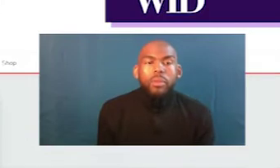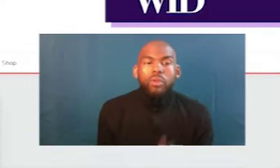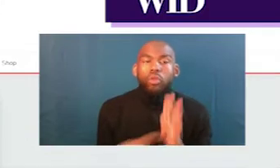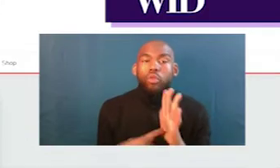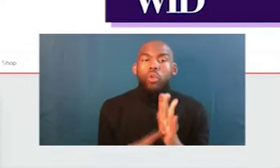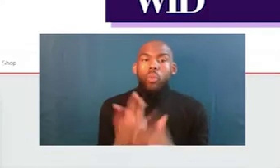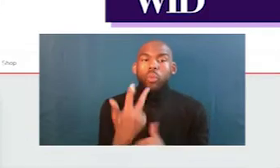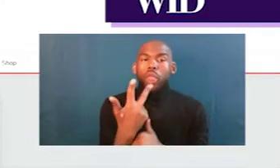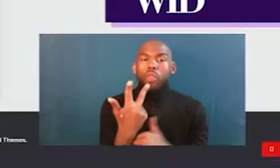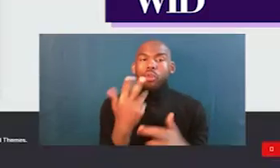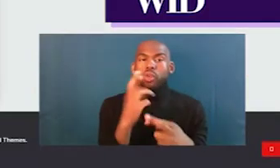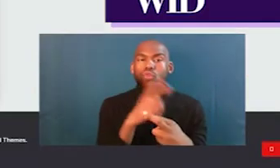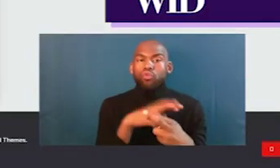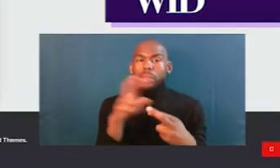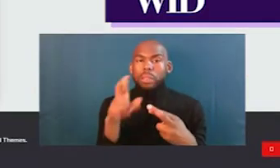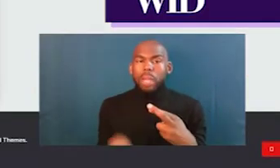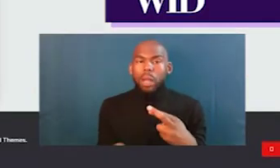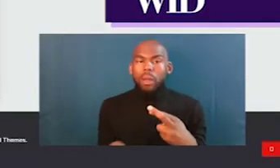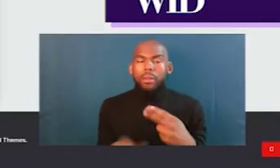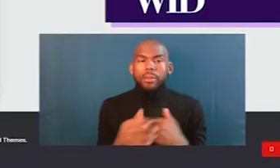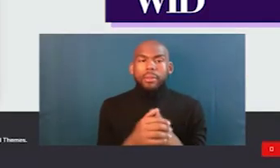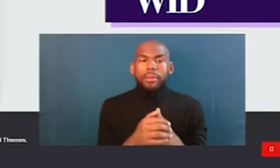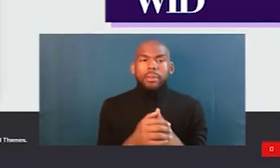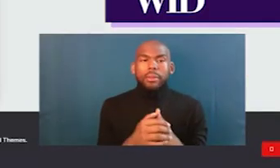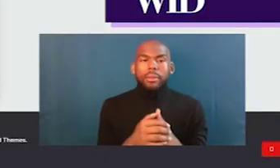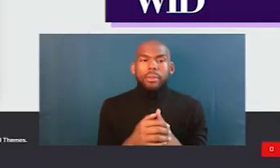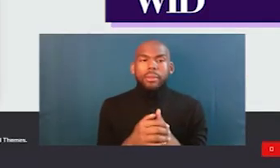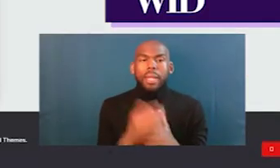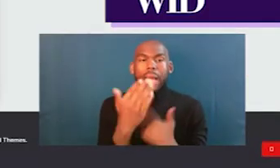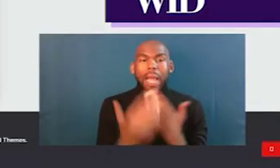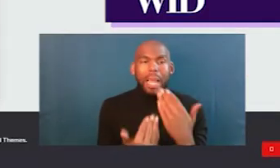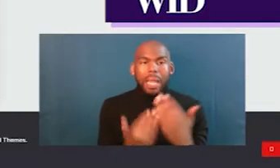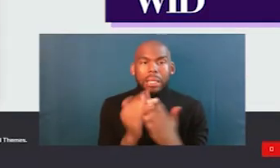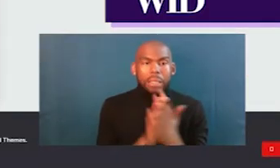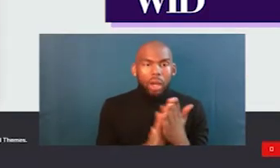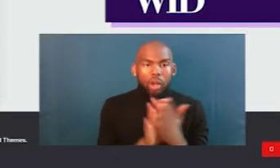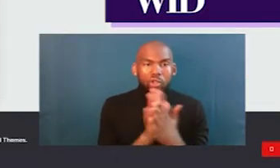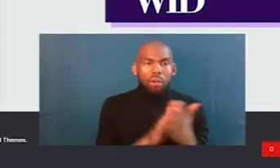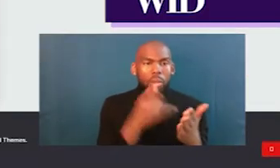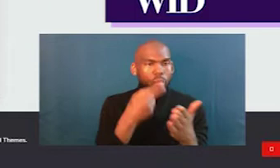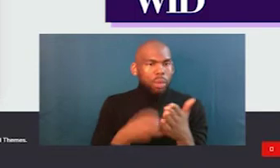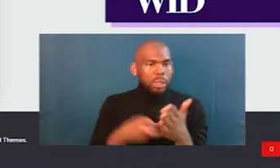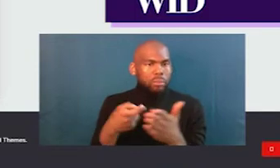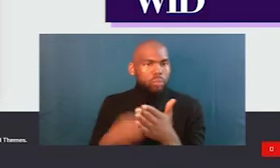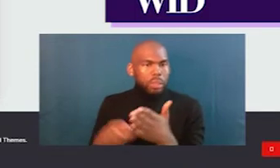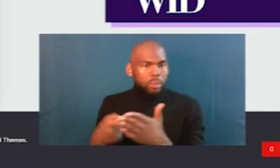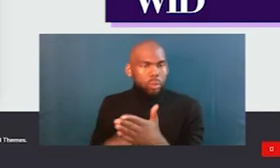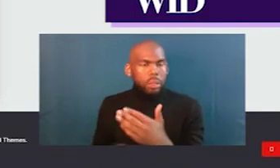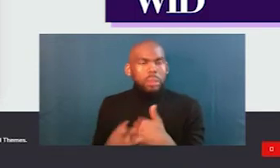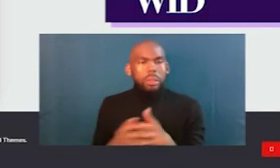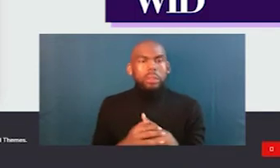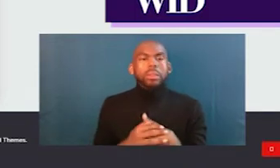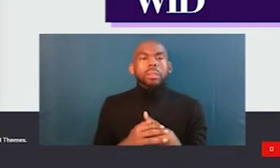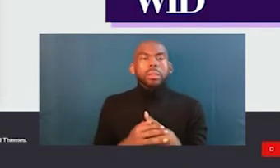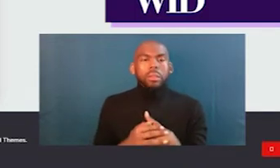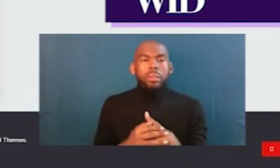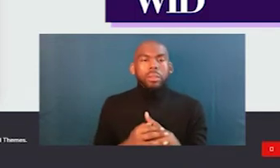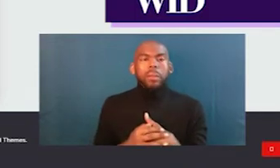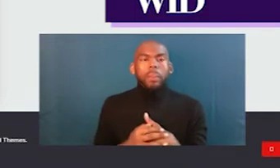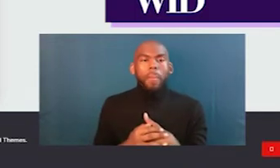Shop order. Combo list of three heading level 2 link to sanitizer, link dollar ten, link add sanitizer, link sale, heading level 2 link bath bombs.